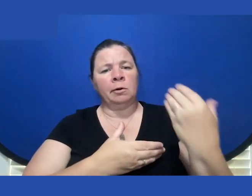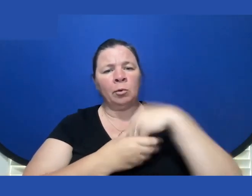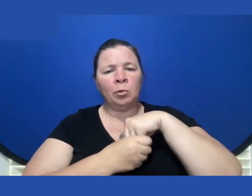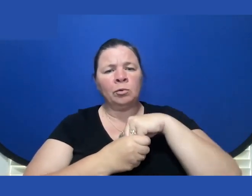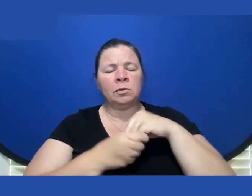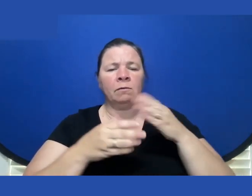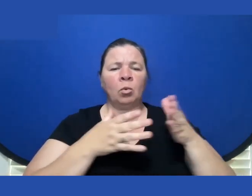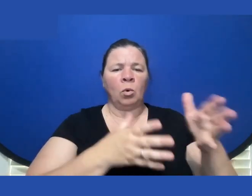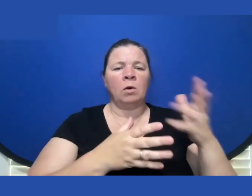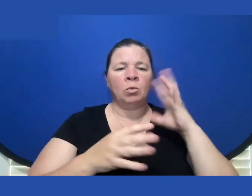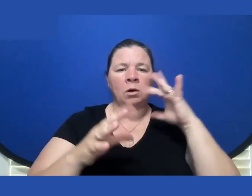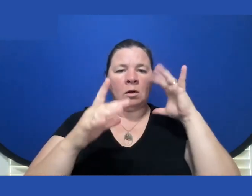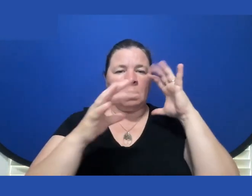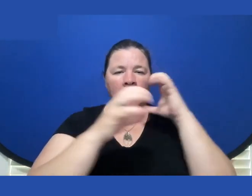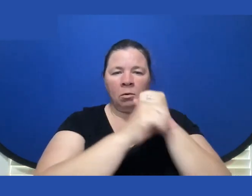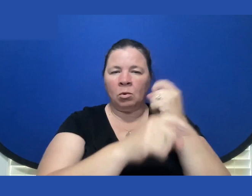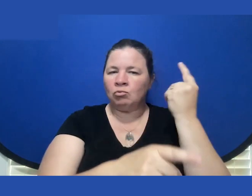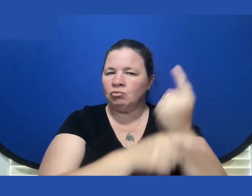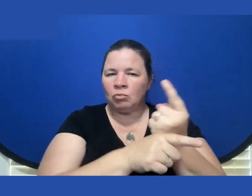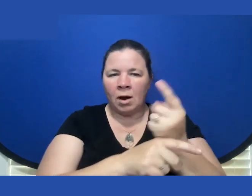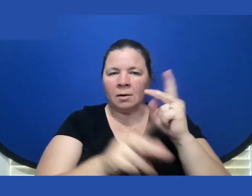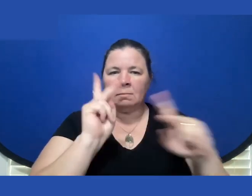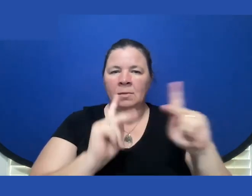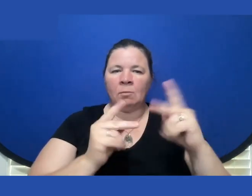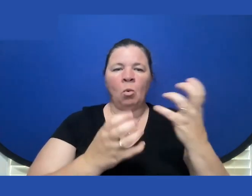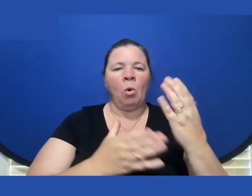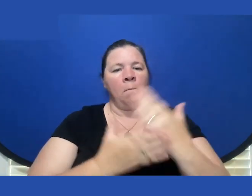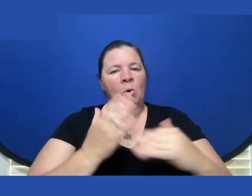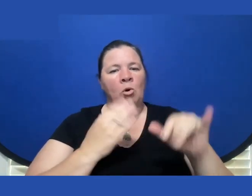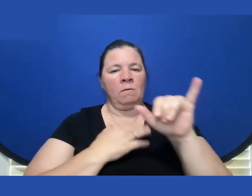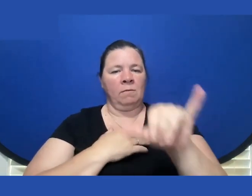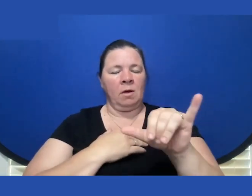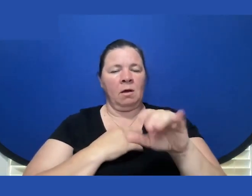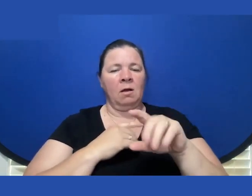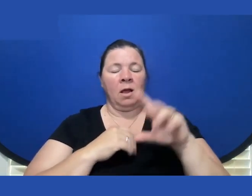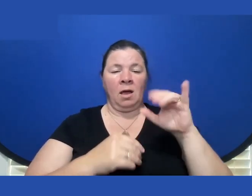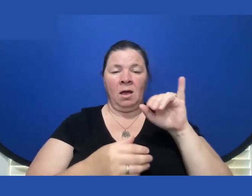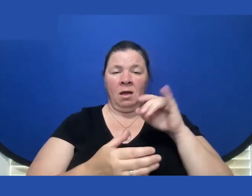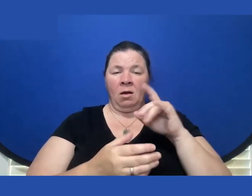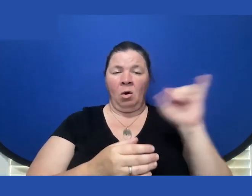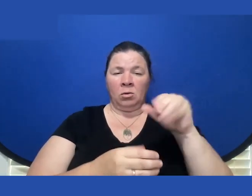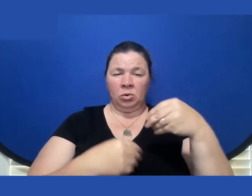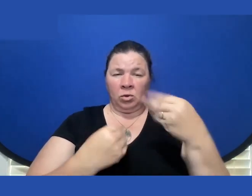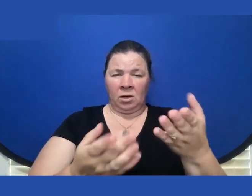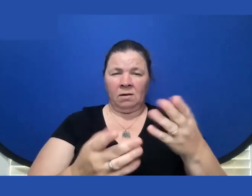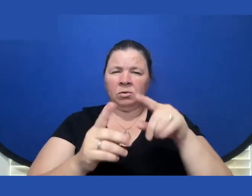it'll attract the right people that wanna be a part of that. And then, in turn, that gives you that diversity.